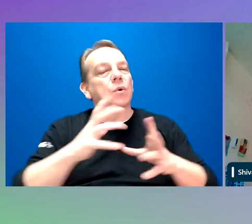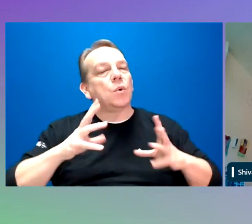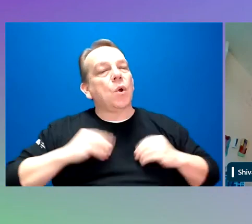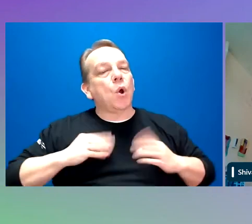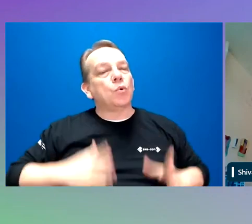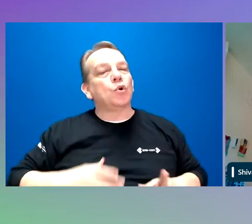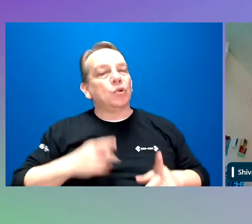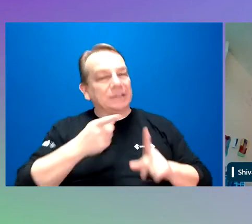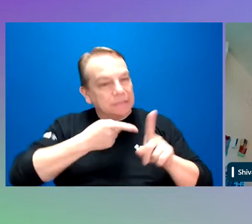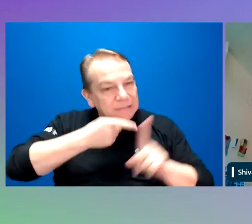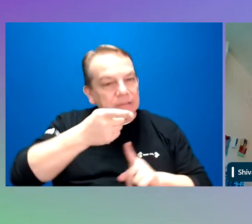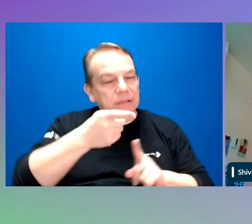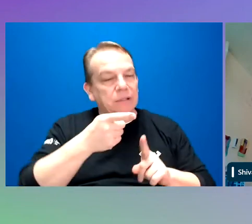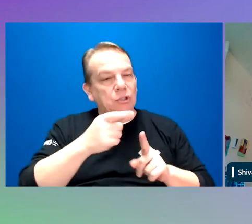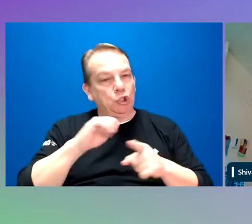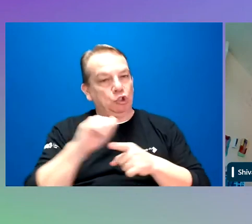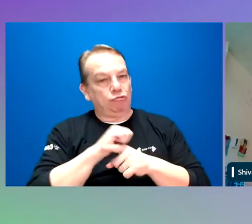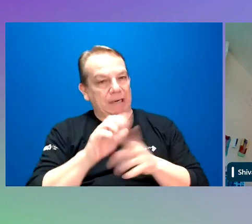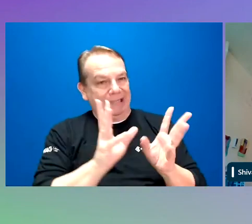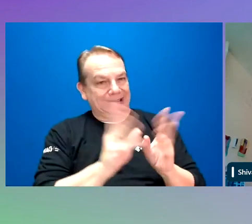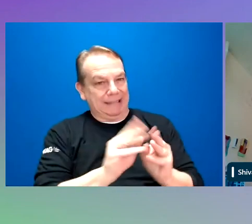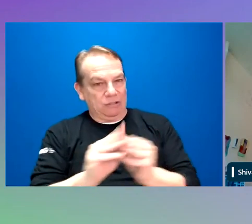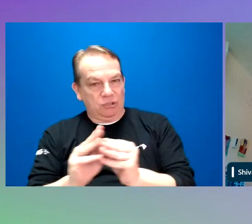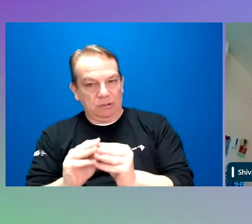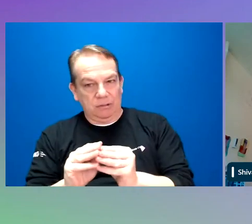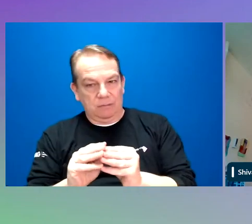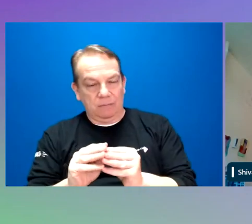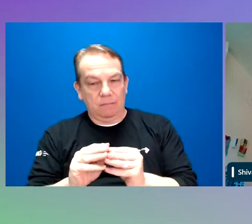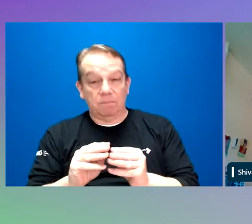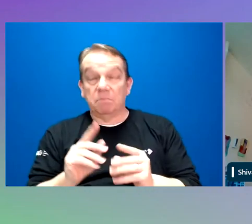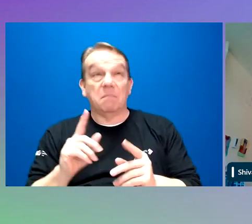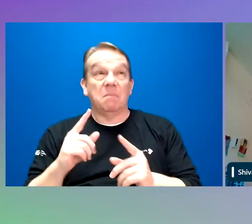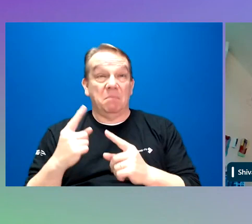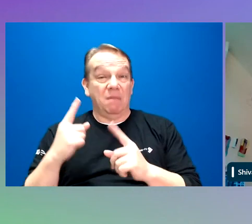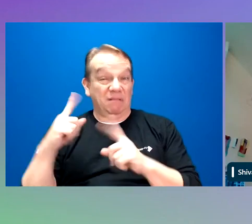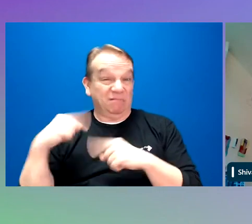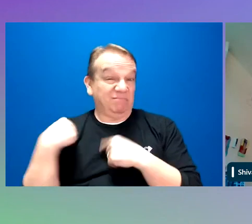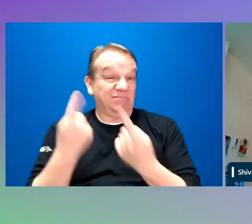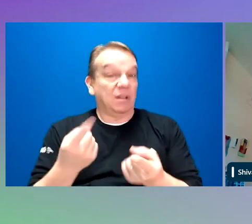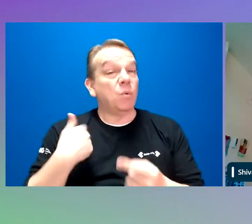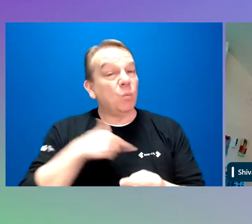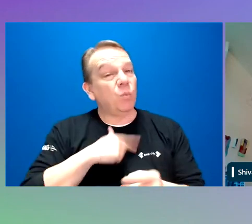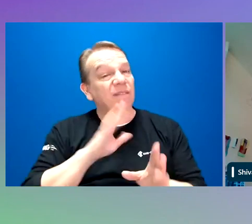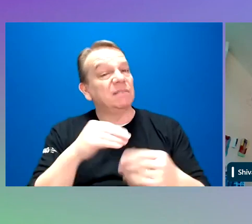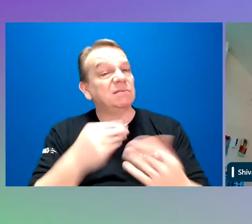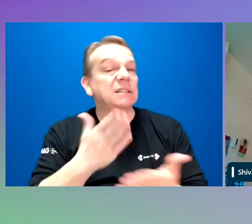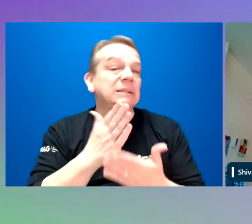sessions at this point, up until now, we have offered delivered